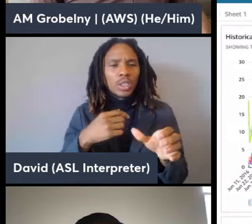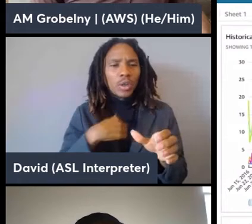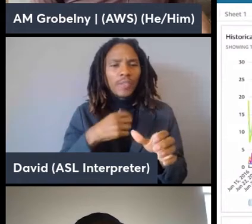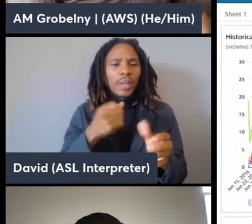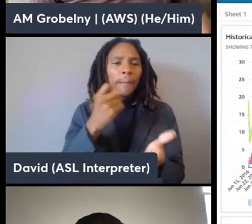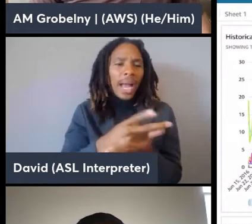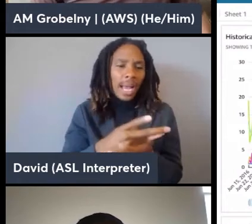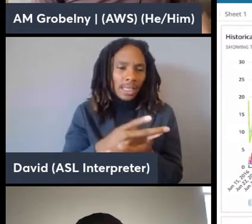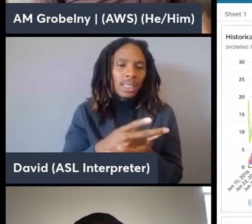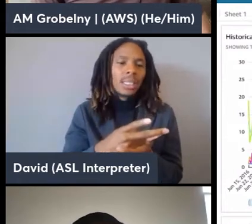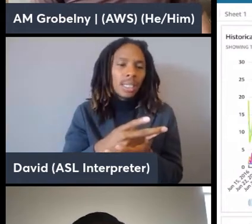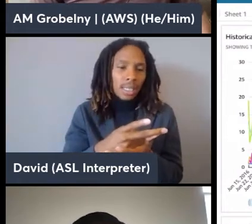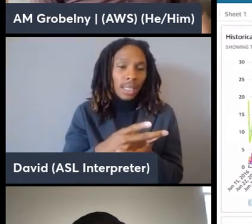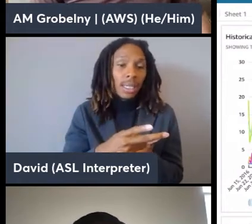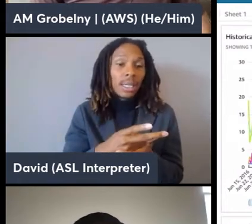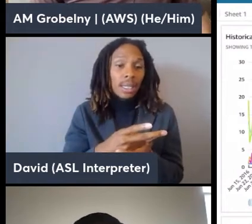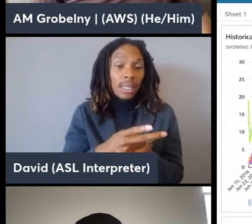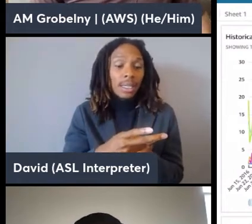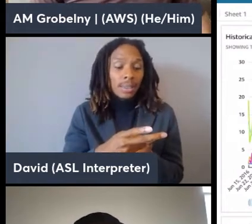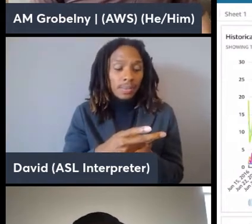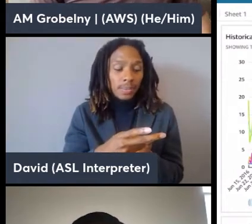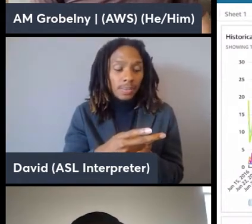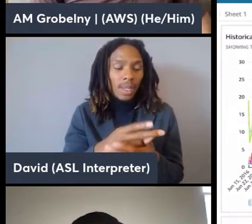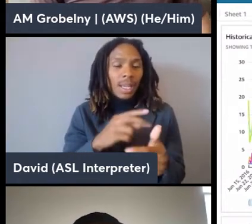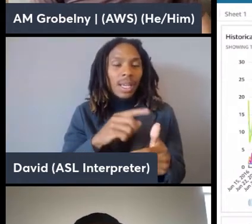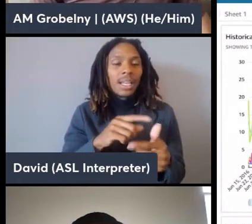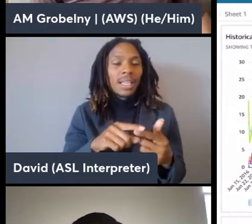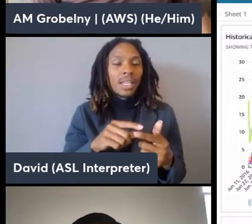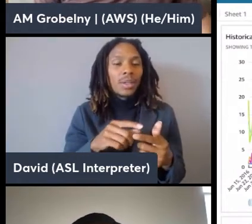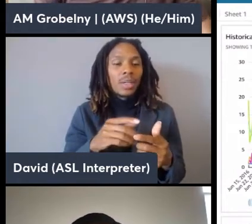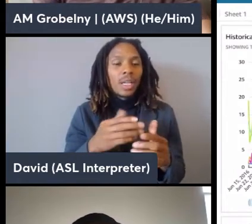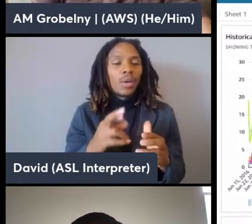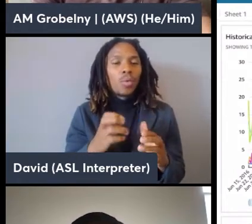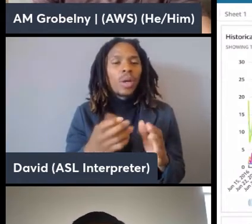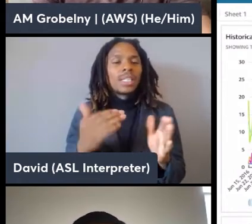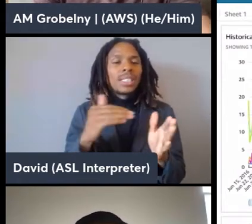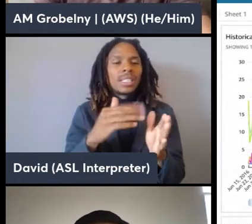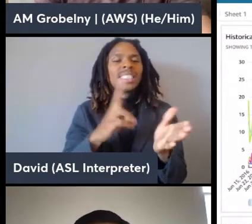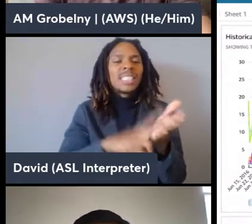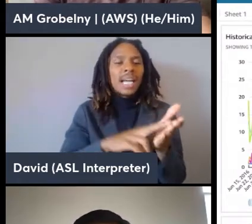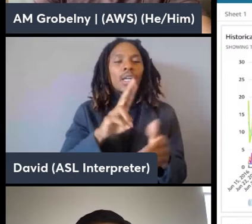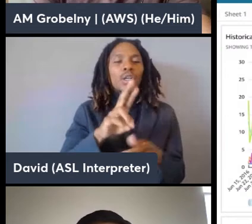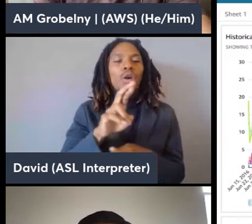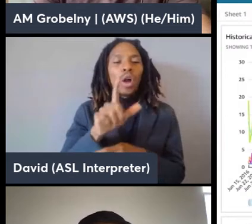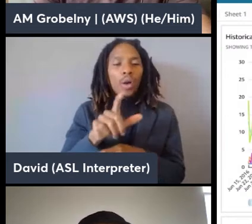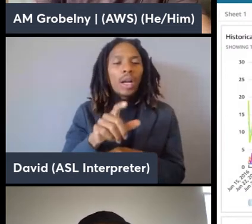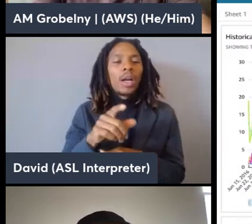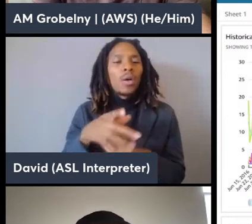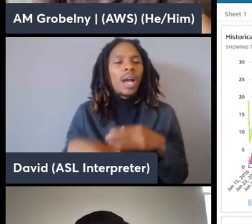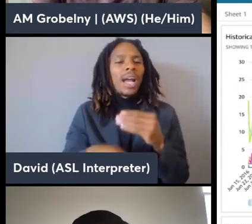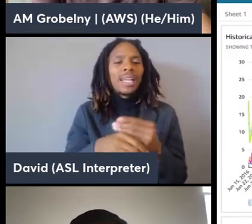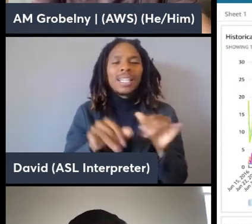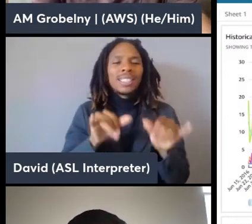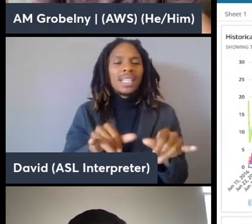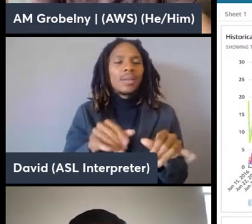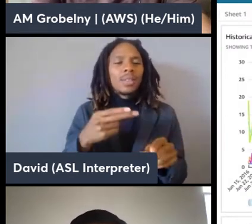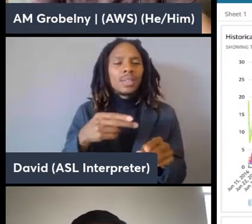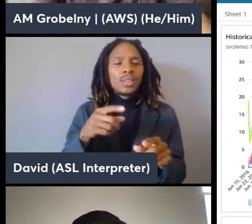and you get a pre-signed URL, which we can add the same way to your HTML,